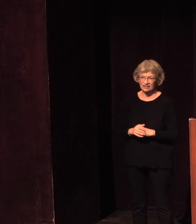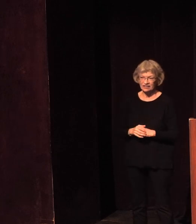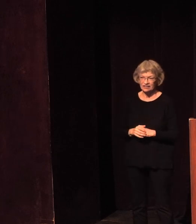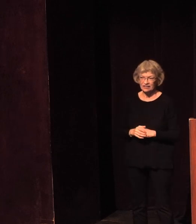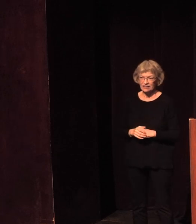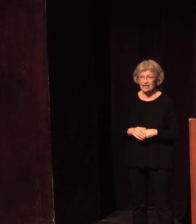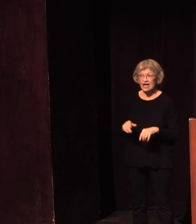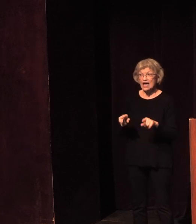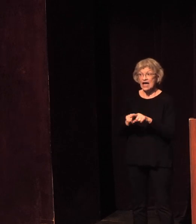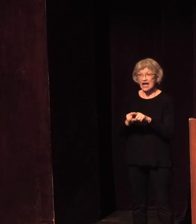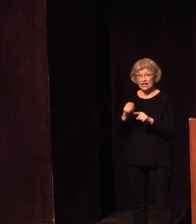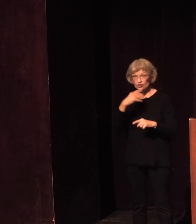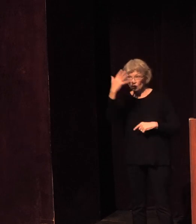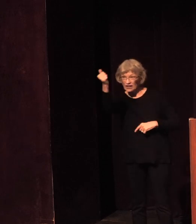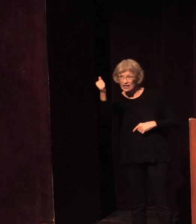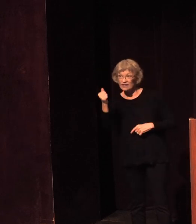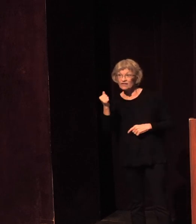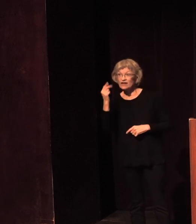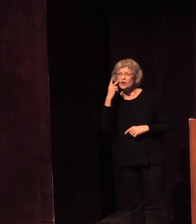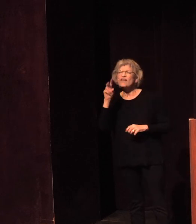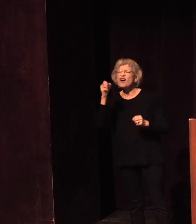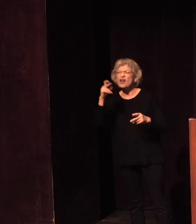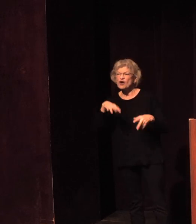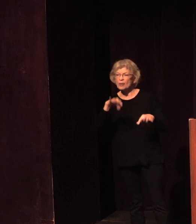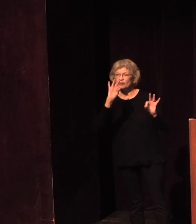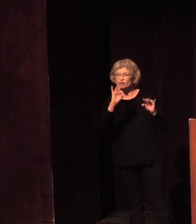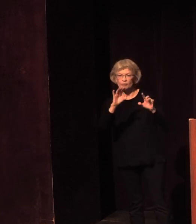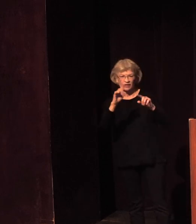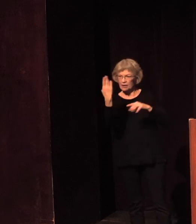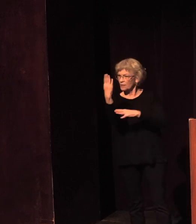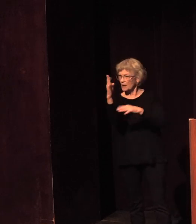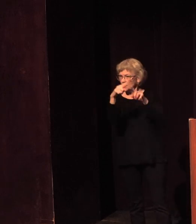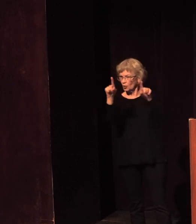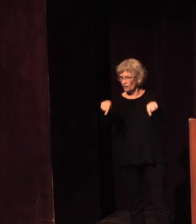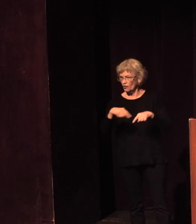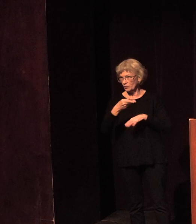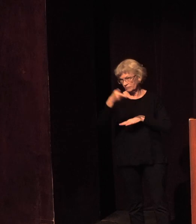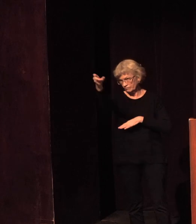So we welcome nominations from staff members, from students, as well as from faculty. So as you leave, I think they will be